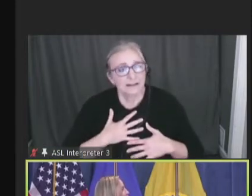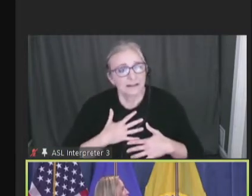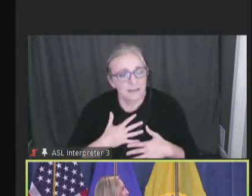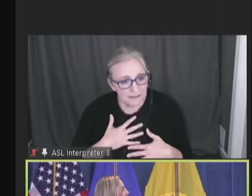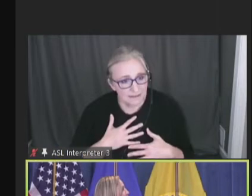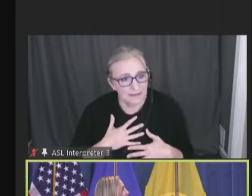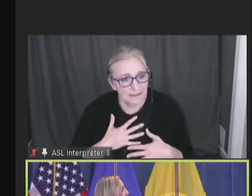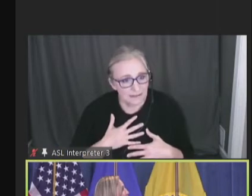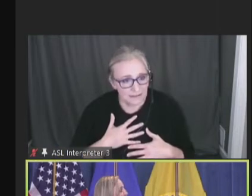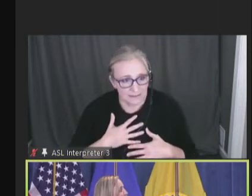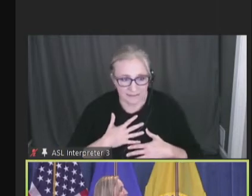Safe.